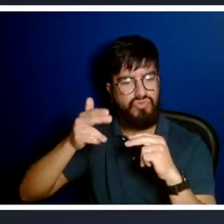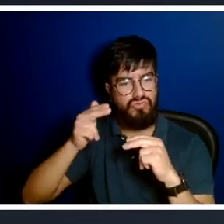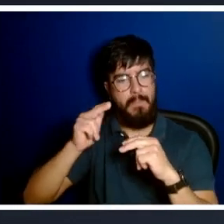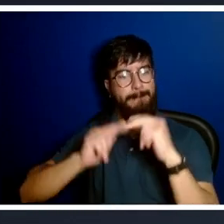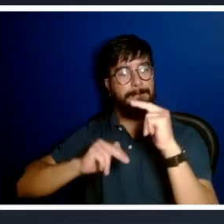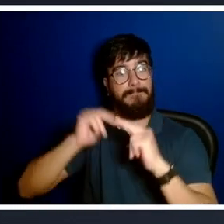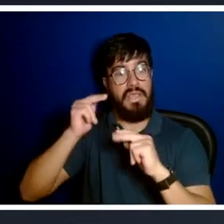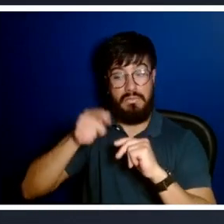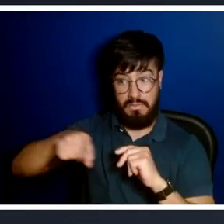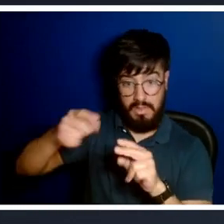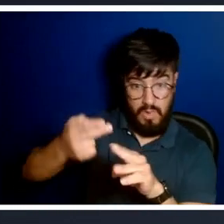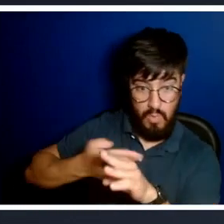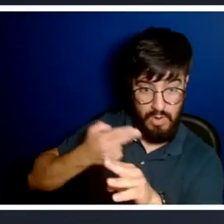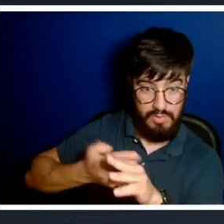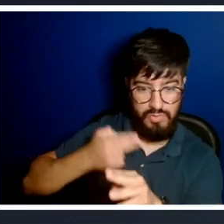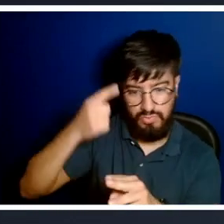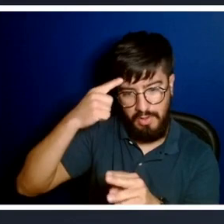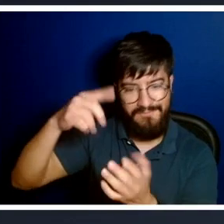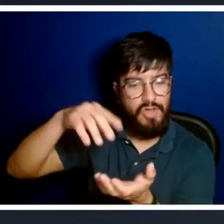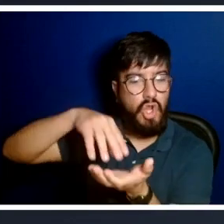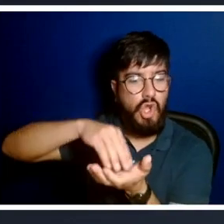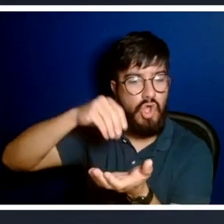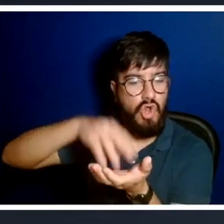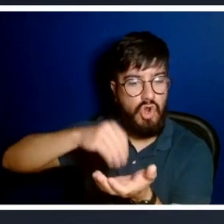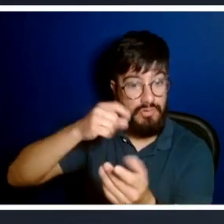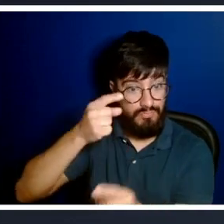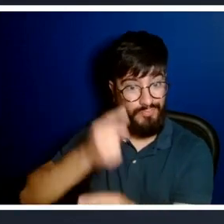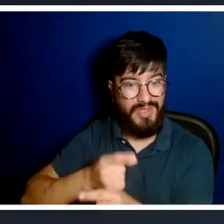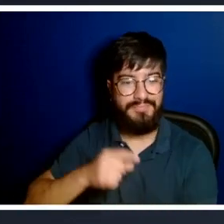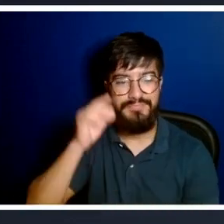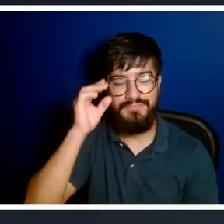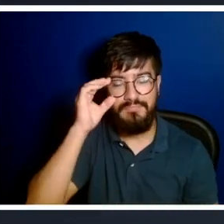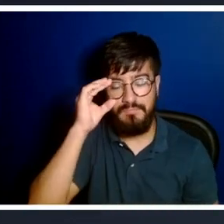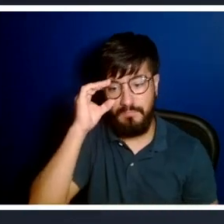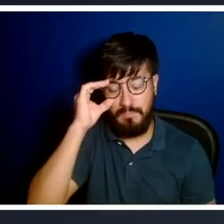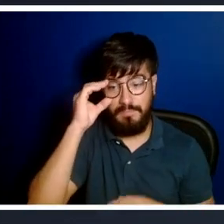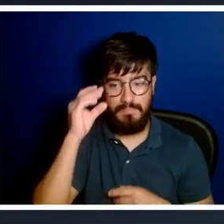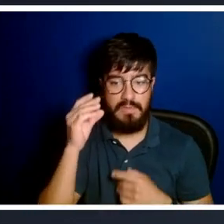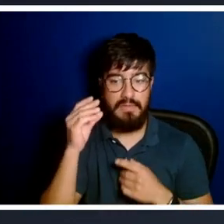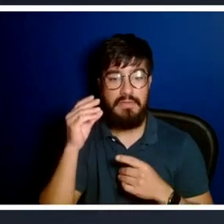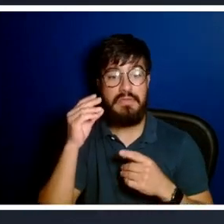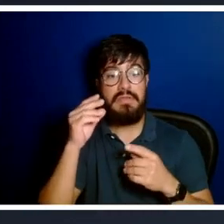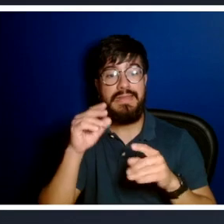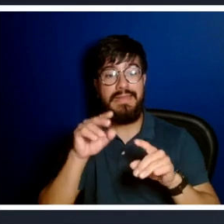outdoor learning space. And so, the students put together a proposal that they actually